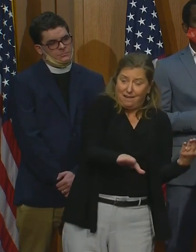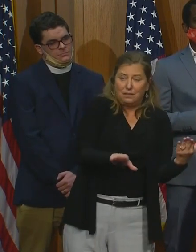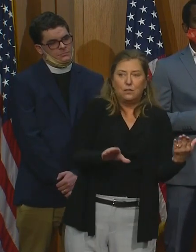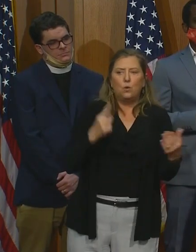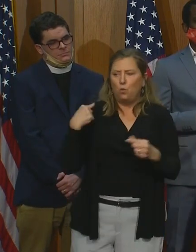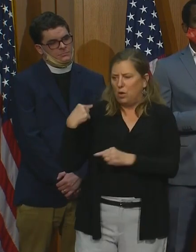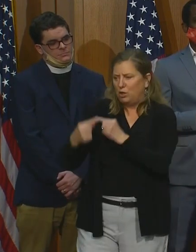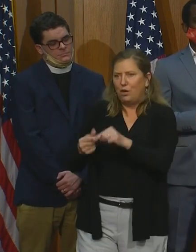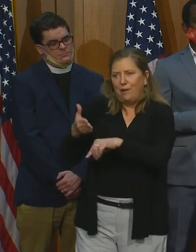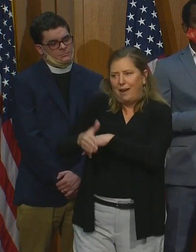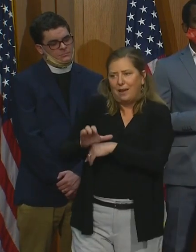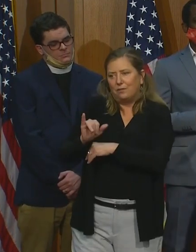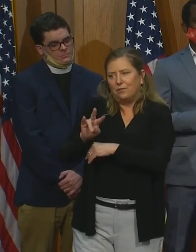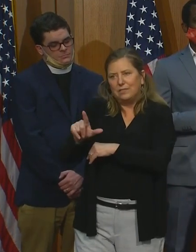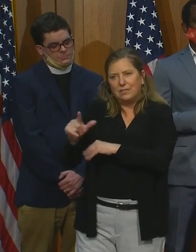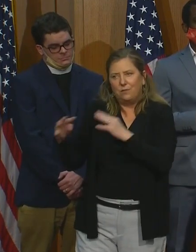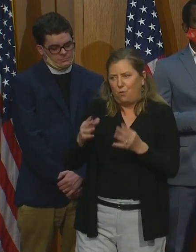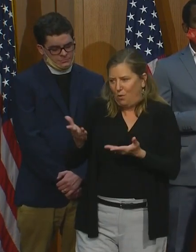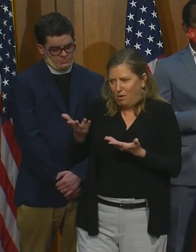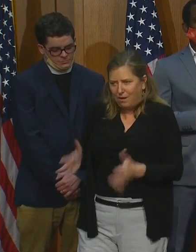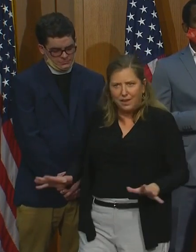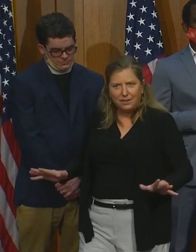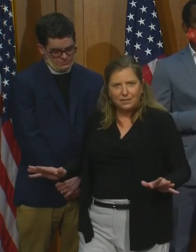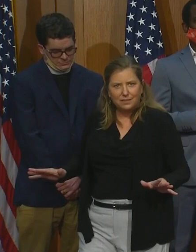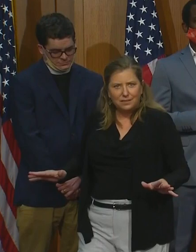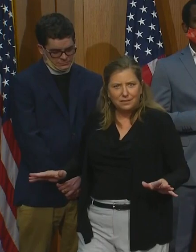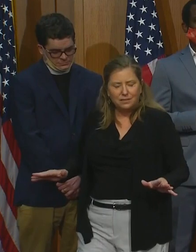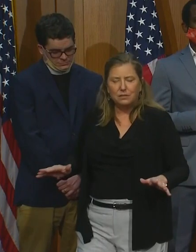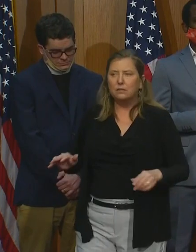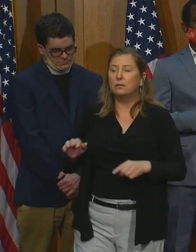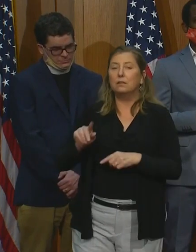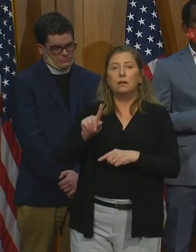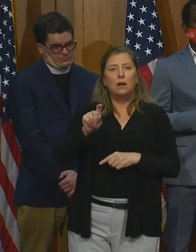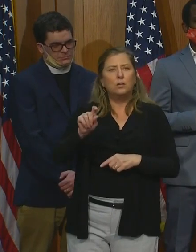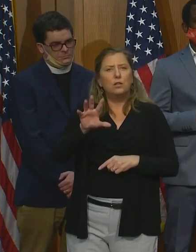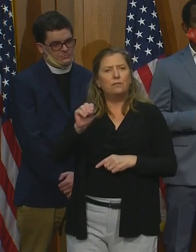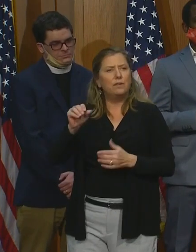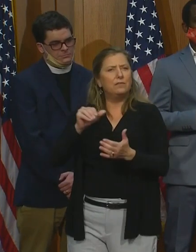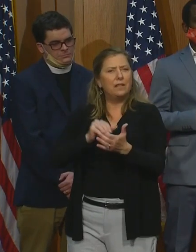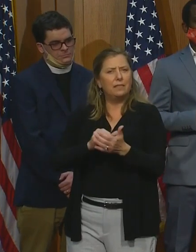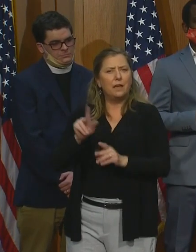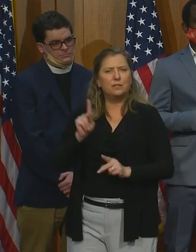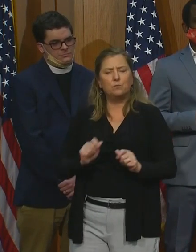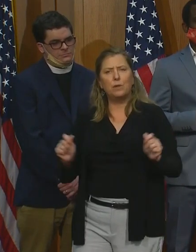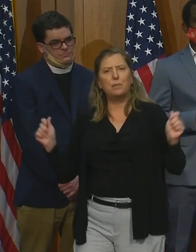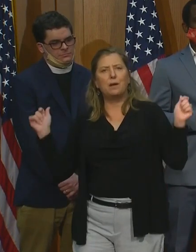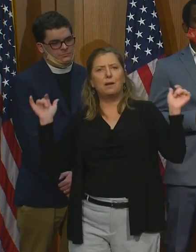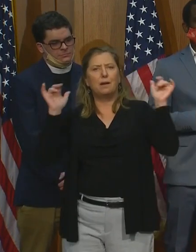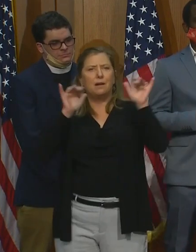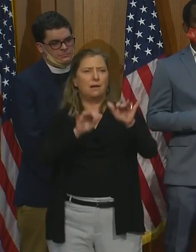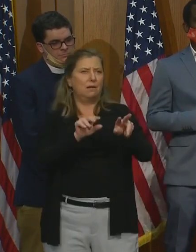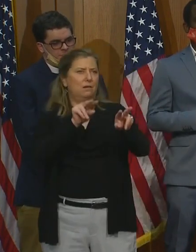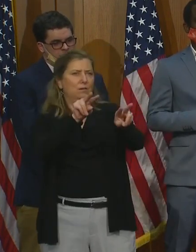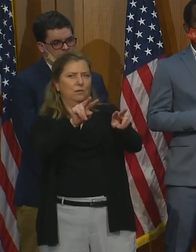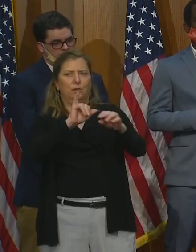AFTER LEE DIED AND A GENERATION AFTER THE CIVIL WAR AND- A